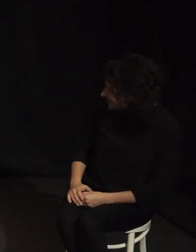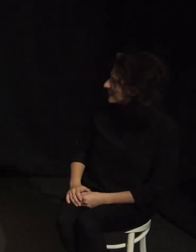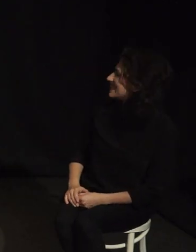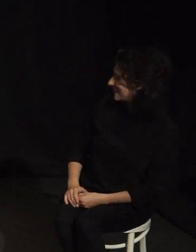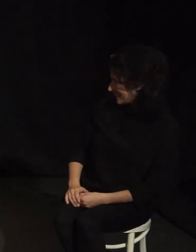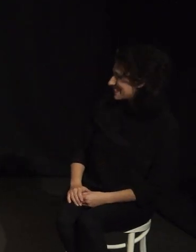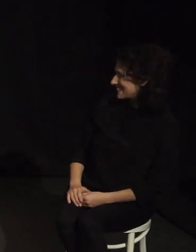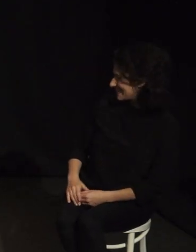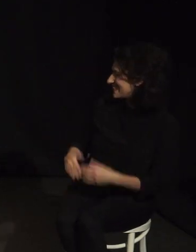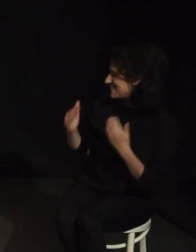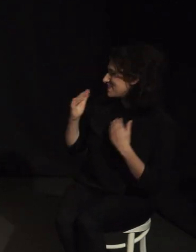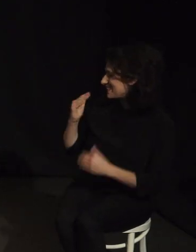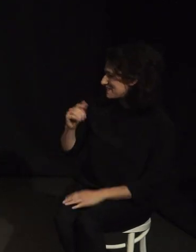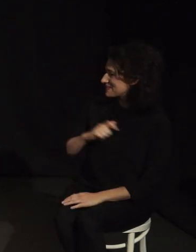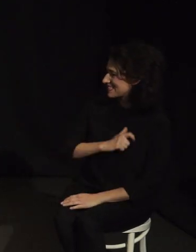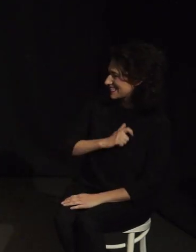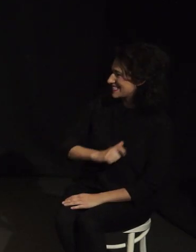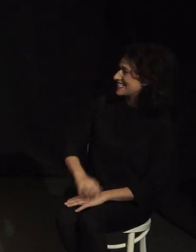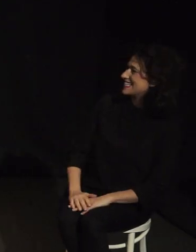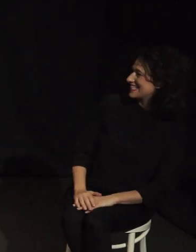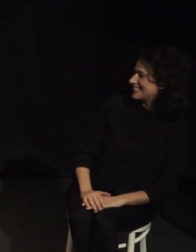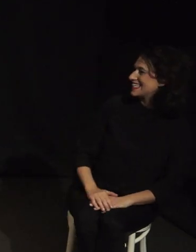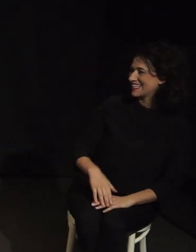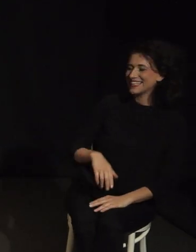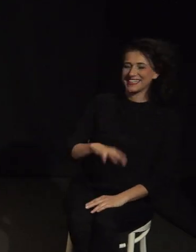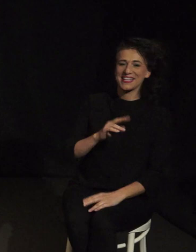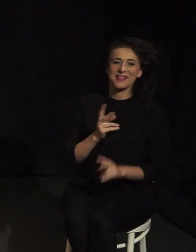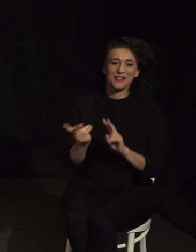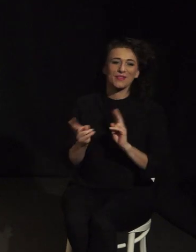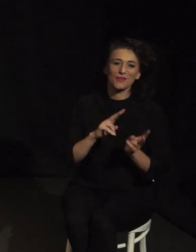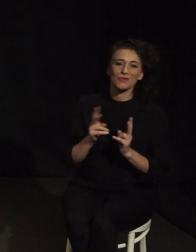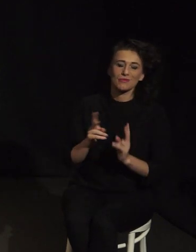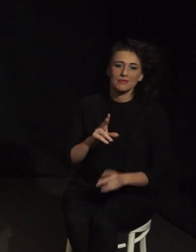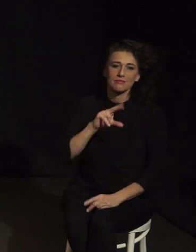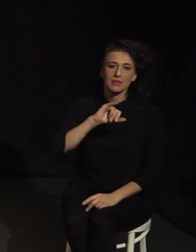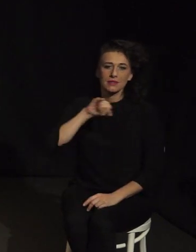Thank you. - ...a sign language interpreter.